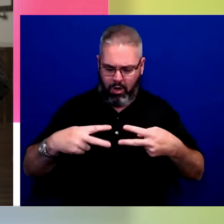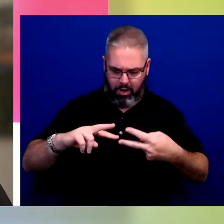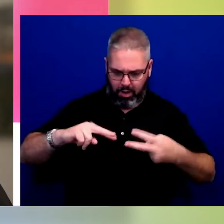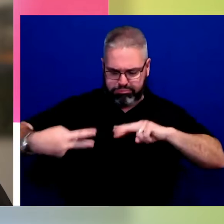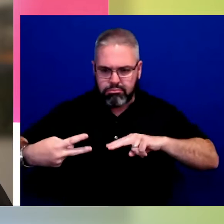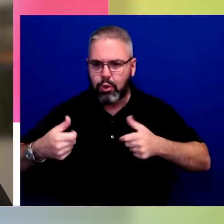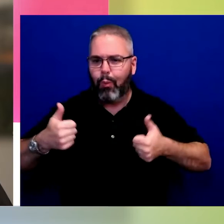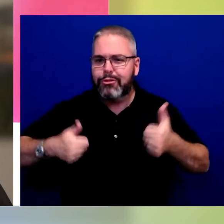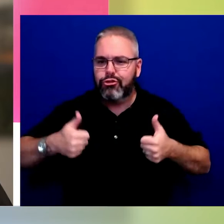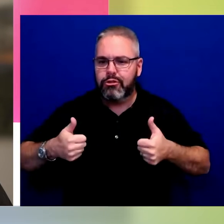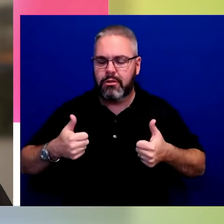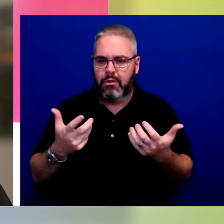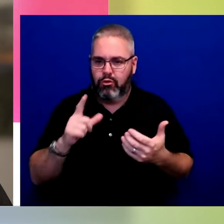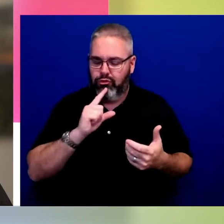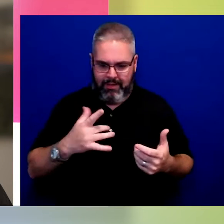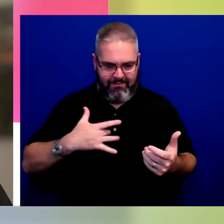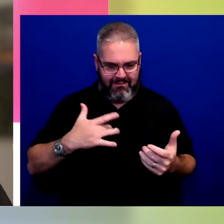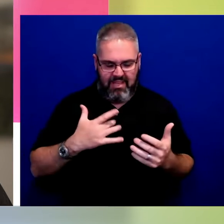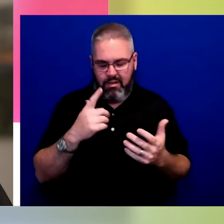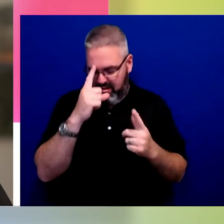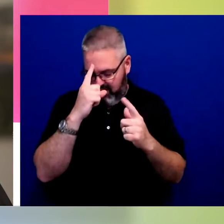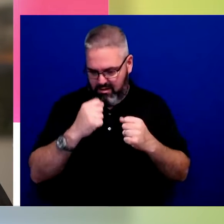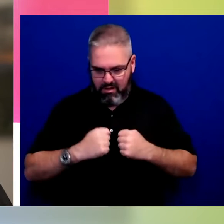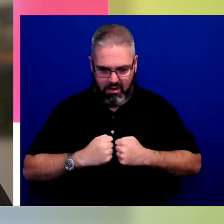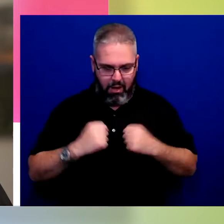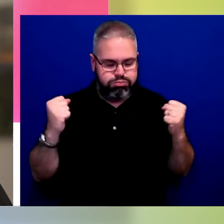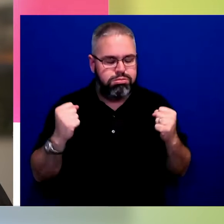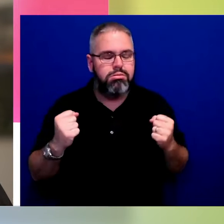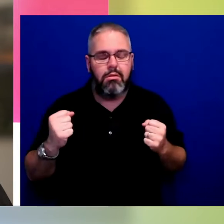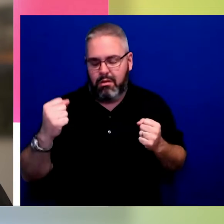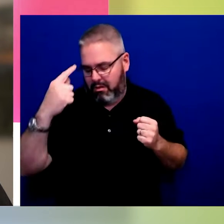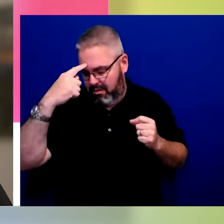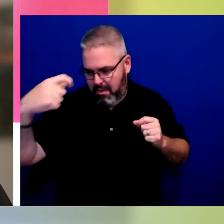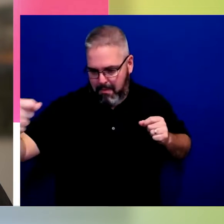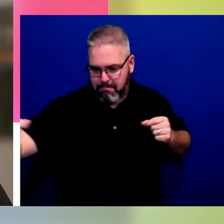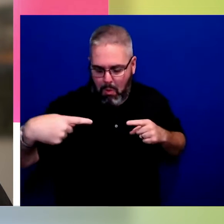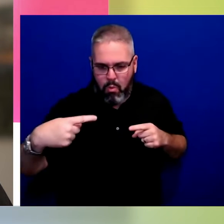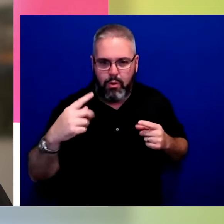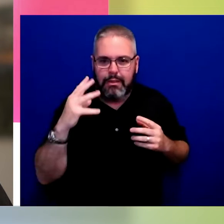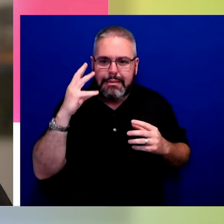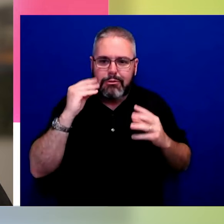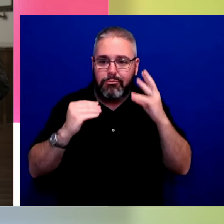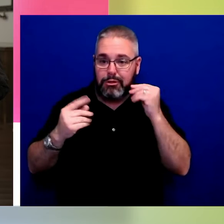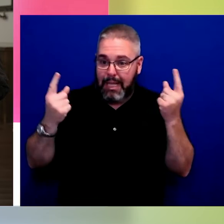you are just completely free, feeling it, experiencing it directly.